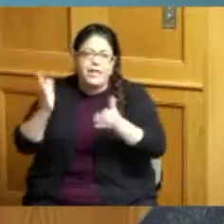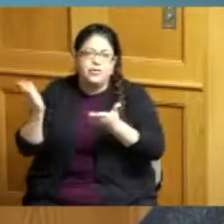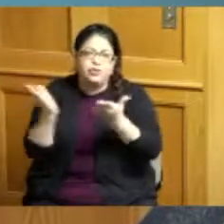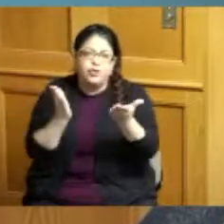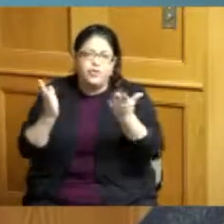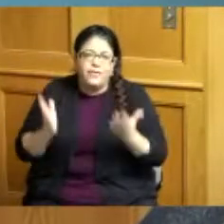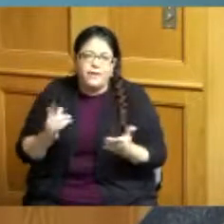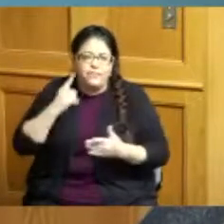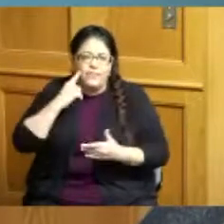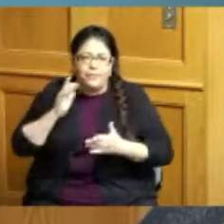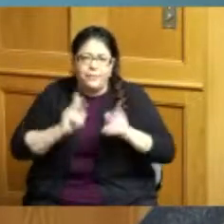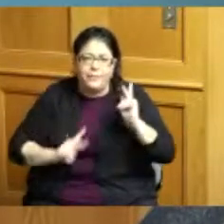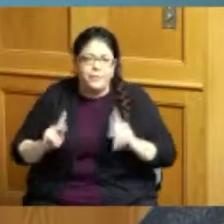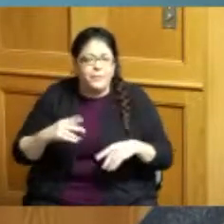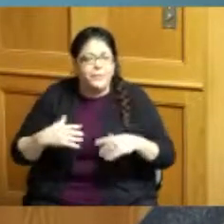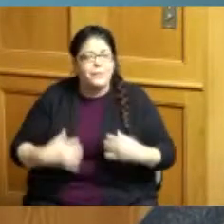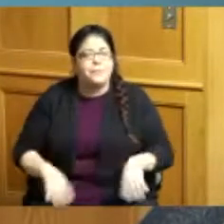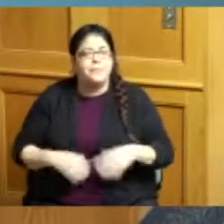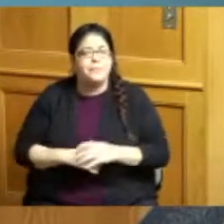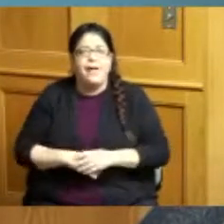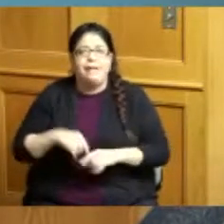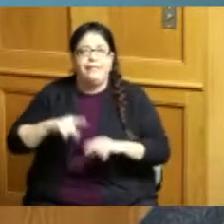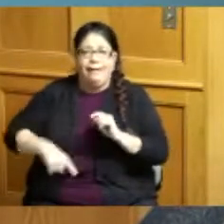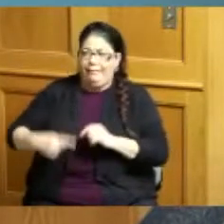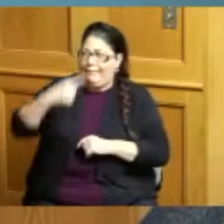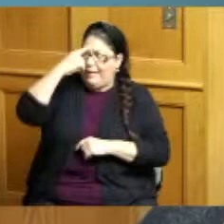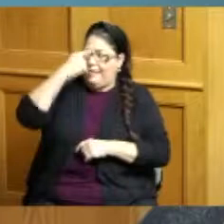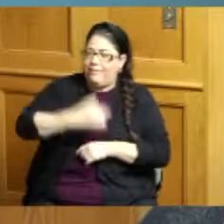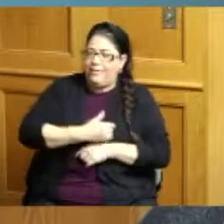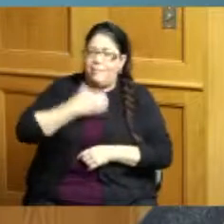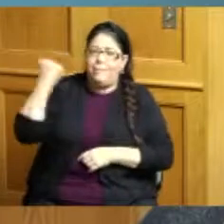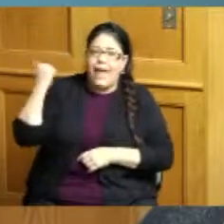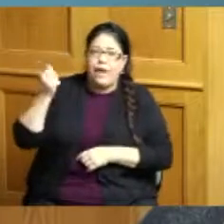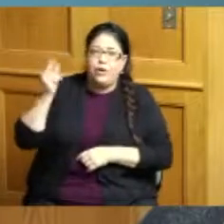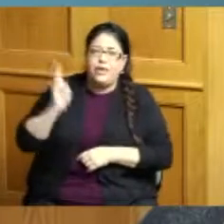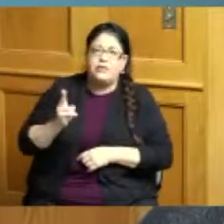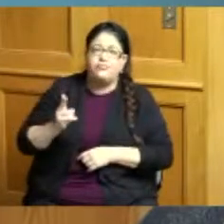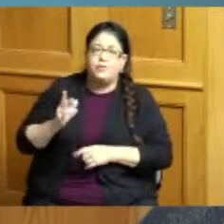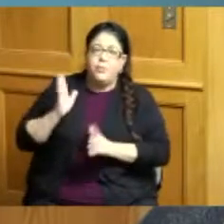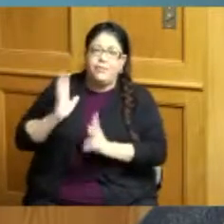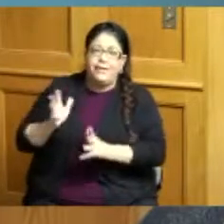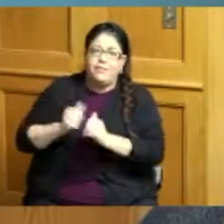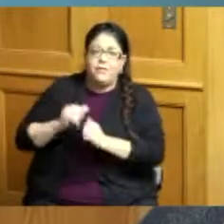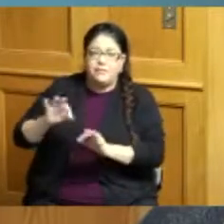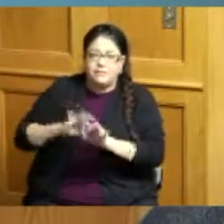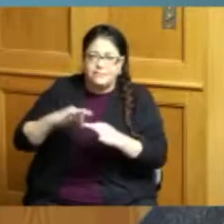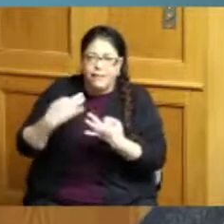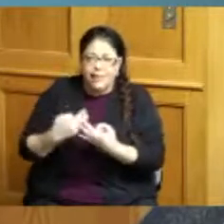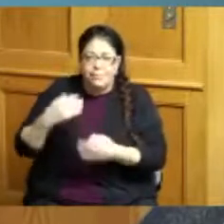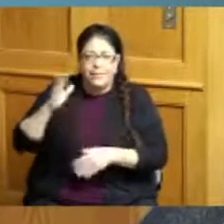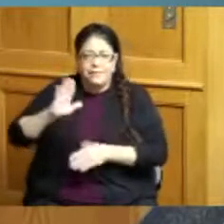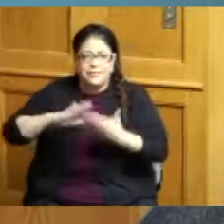I can't think of a better Legacy to leave to his family and the community thank you